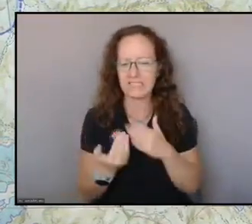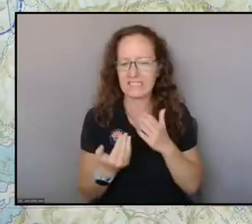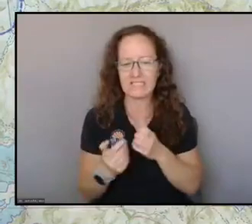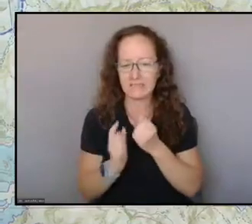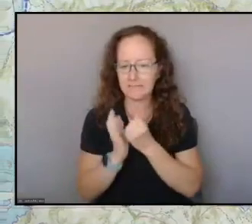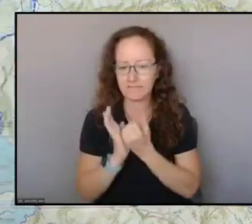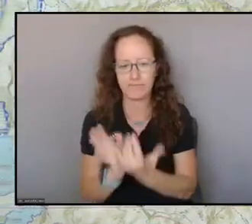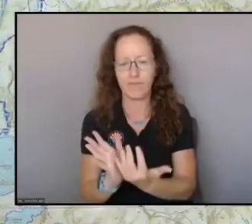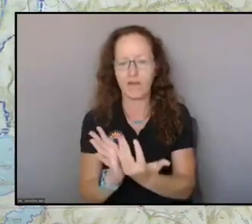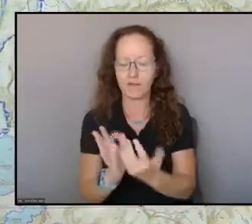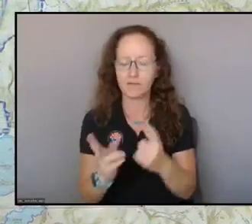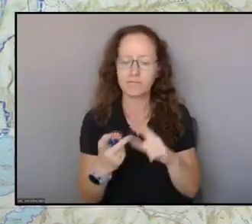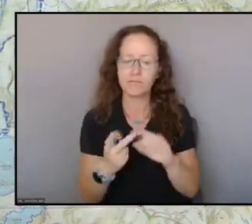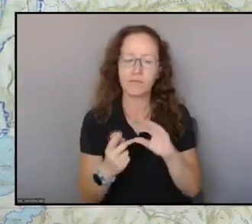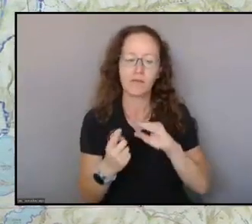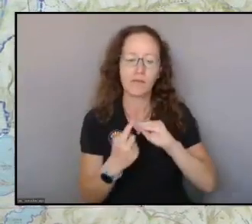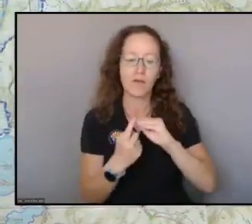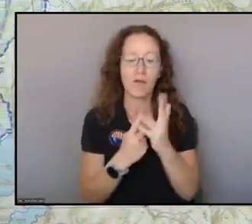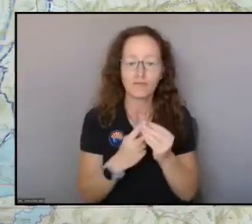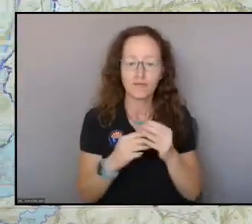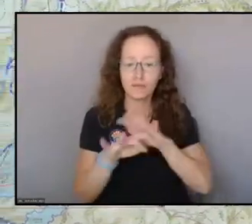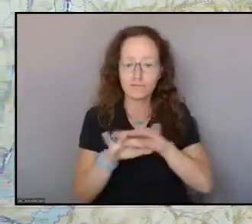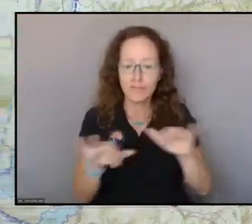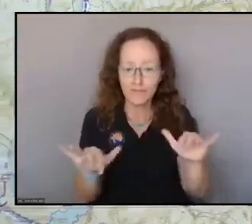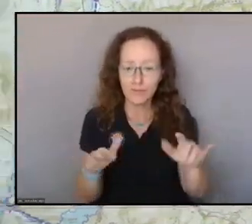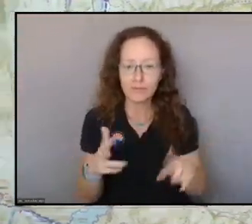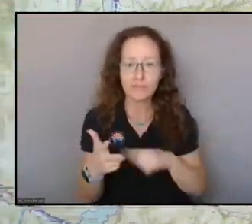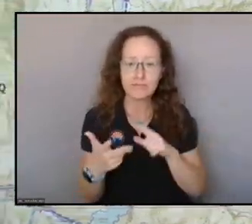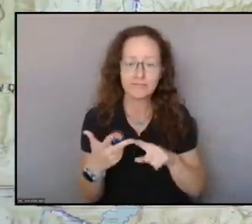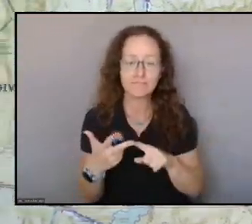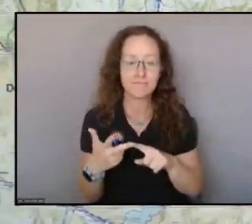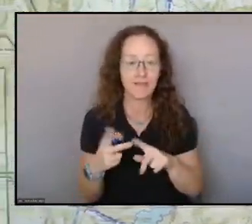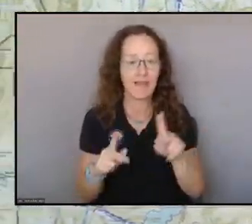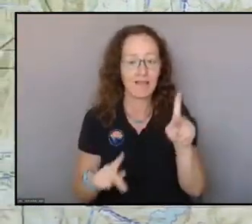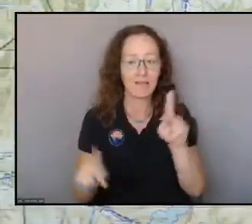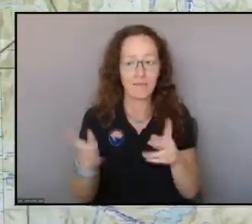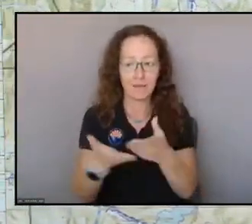CULTURAL DIVERSITY AND RUGGED INDIVIDUAL PERSONNEL OUT THERE THAT LIVE OUT THERE.